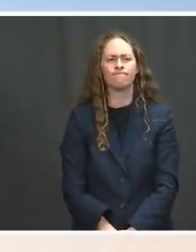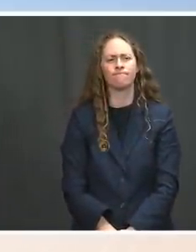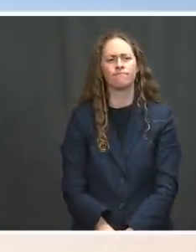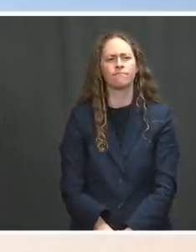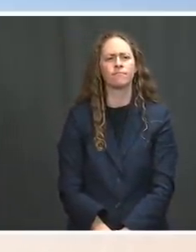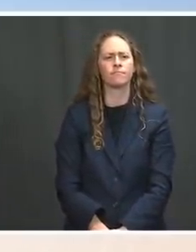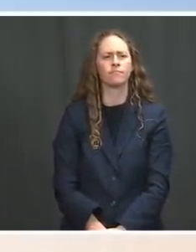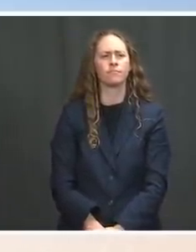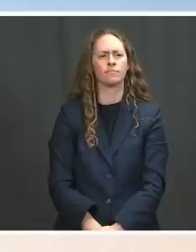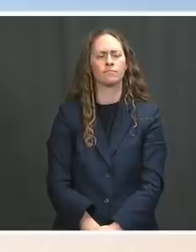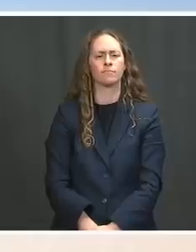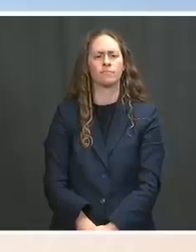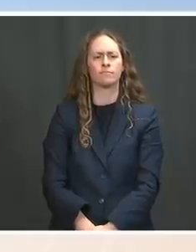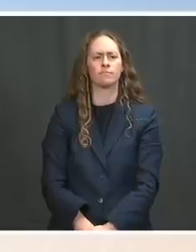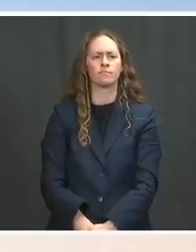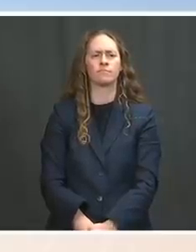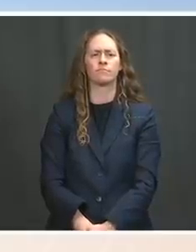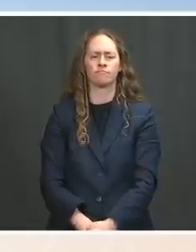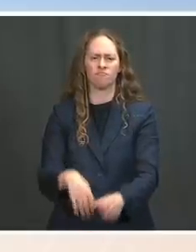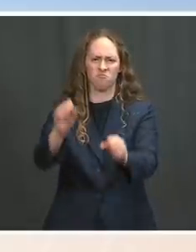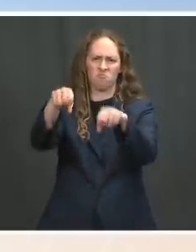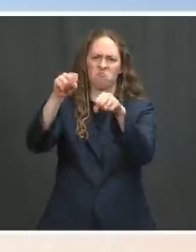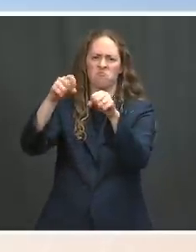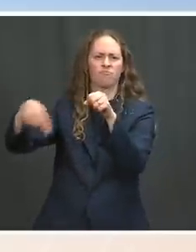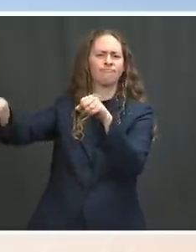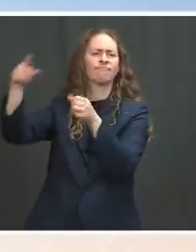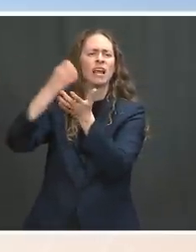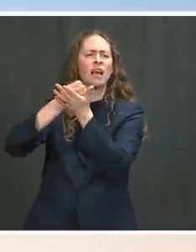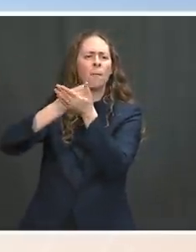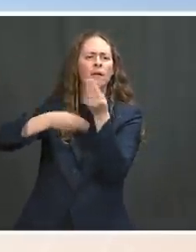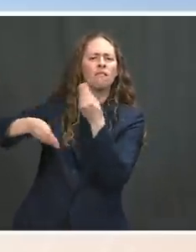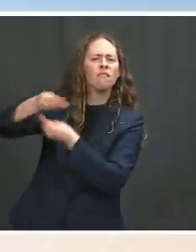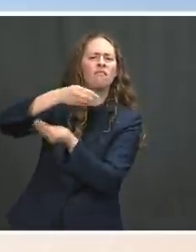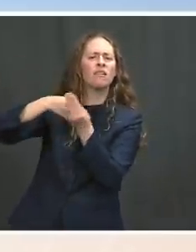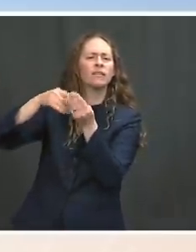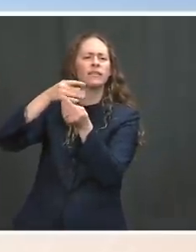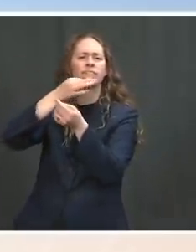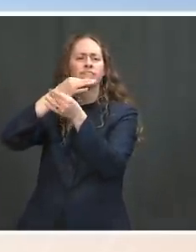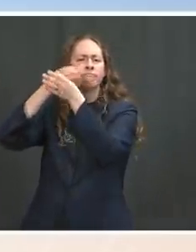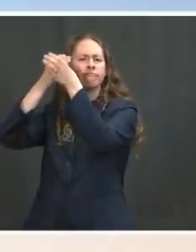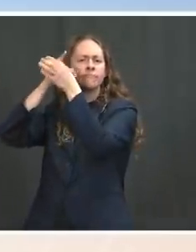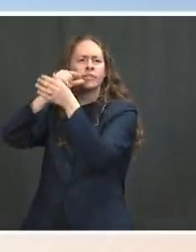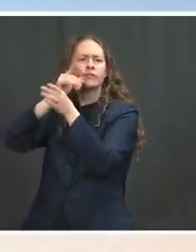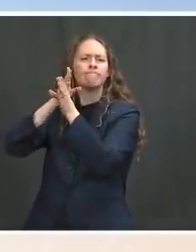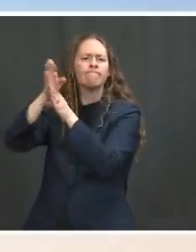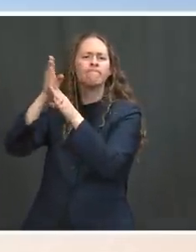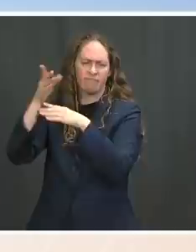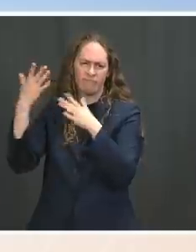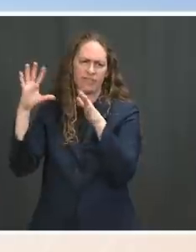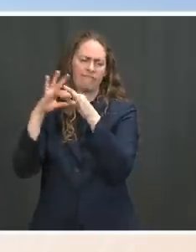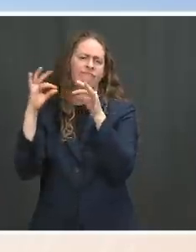among economists that our country -- as our country is experiencing a massive transition from the slowdowns during the pandemic